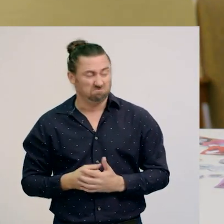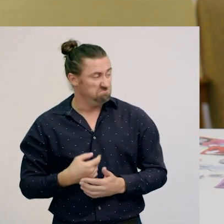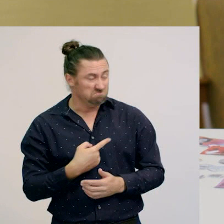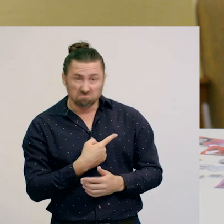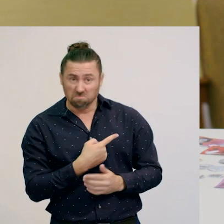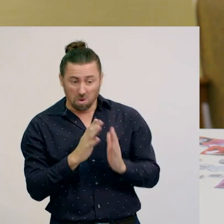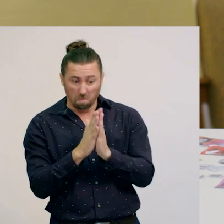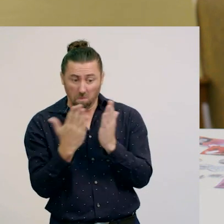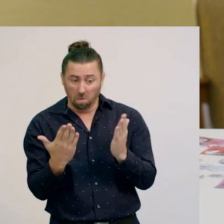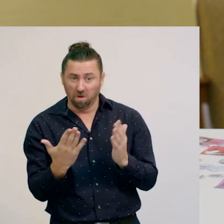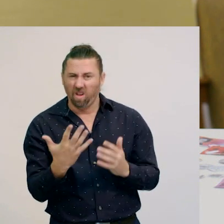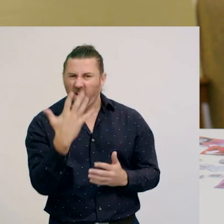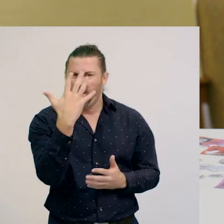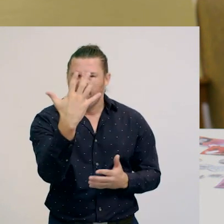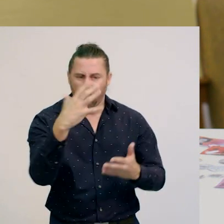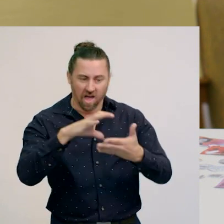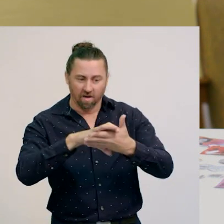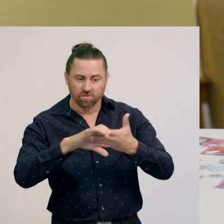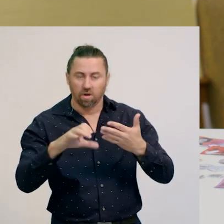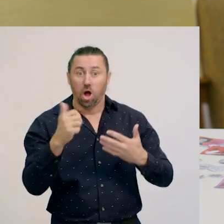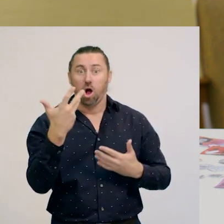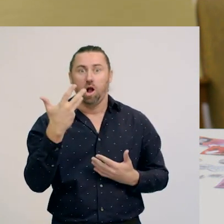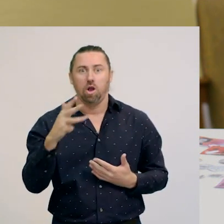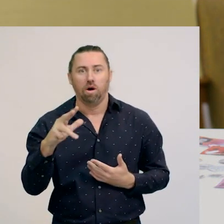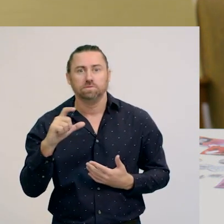This book is $5.90.